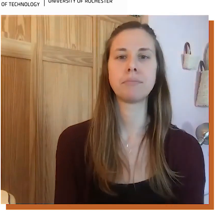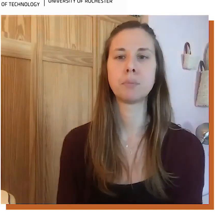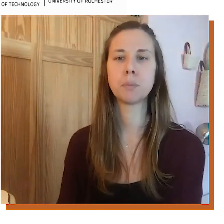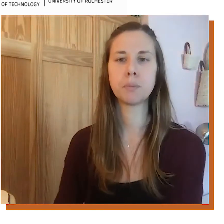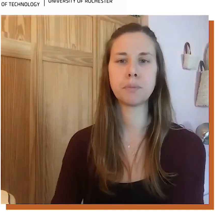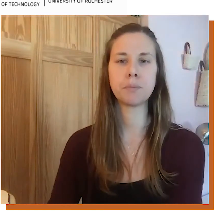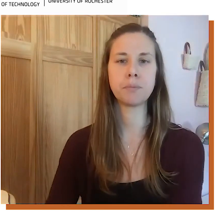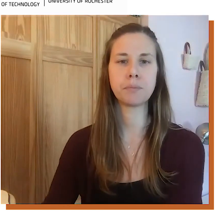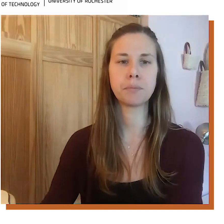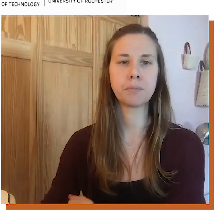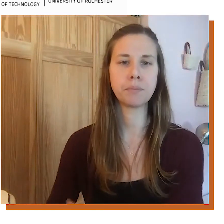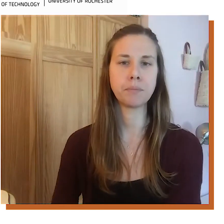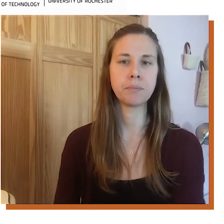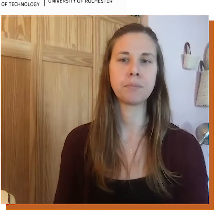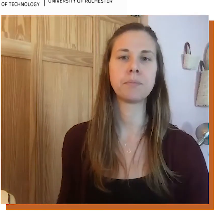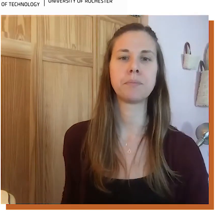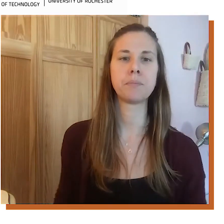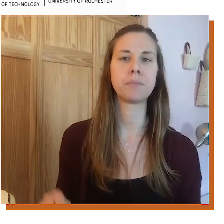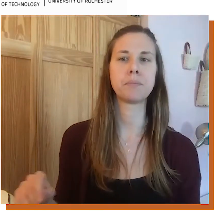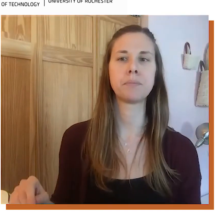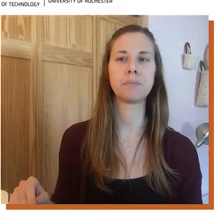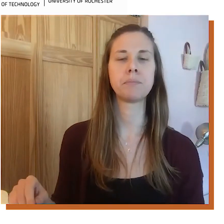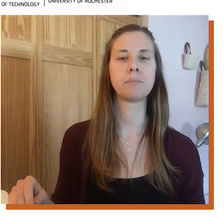and parent the children we have in safe and sustainable communities.